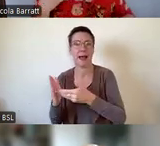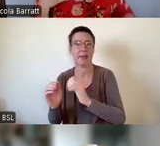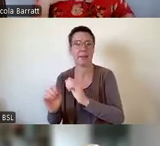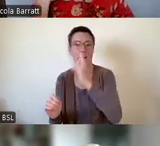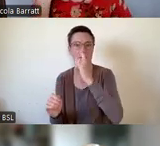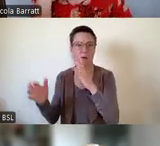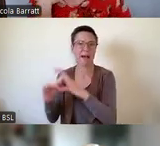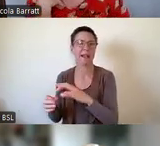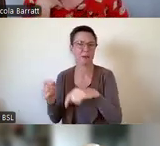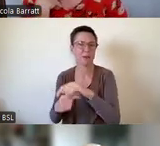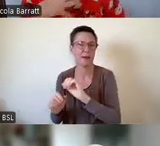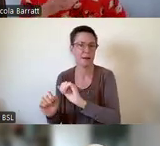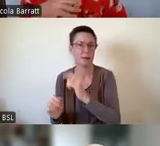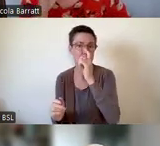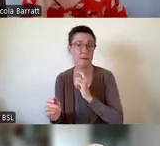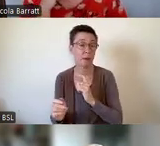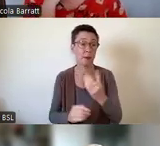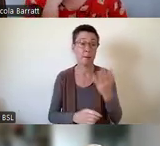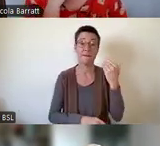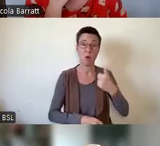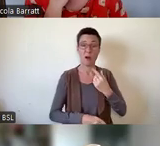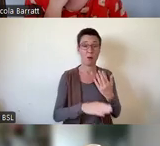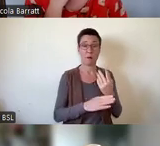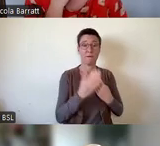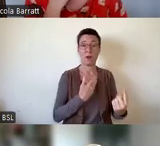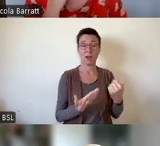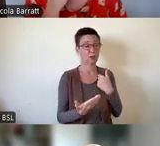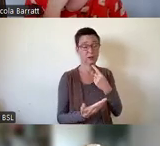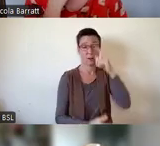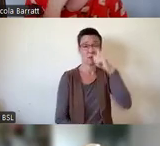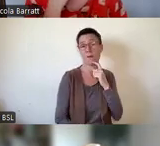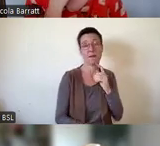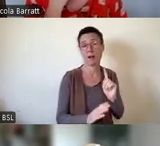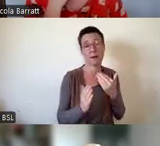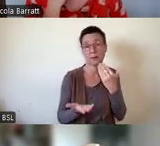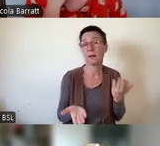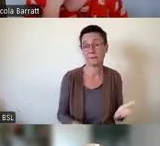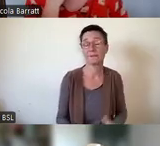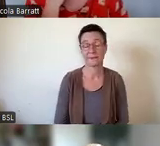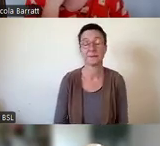I used to freelance, and I just went off of a profile.